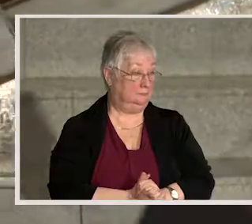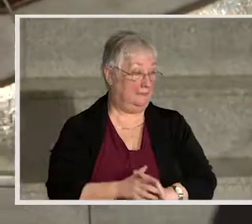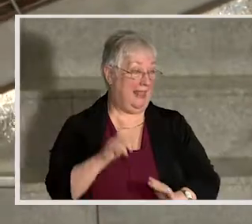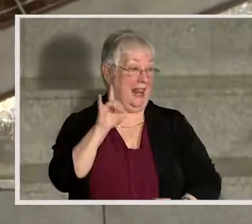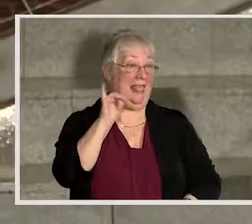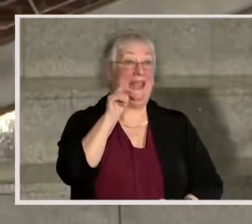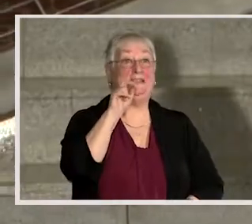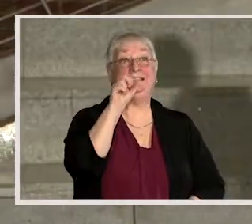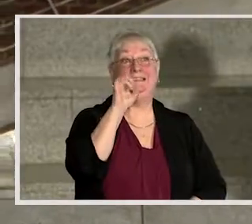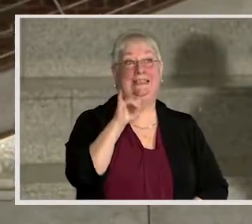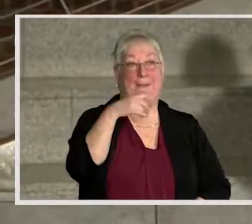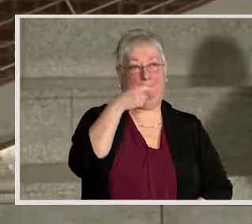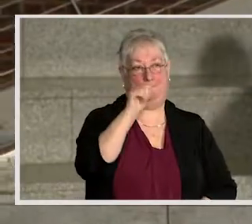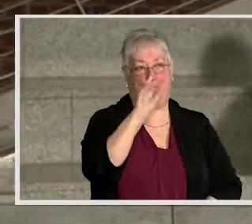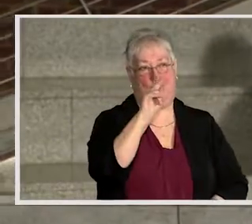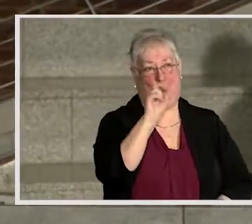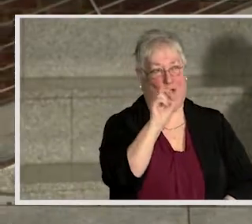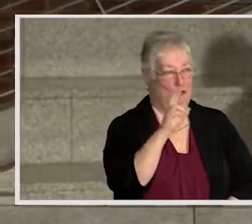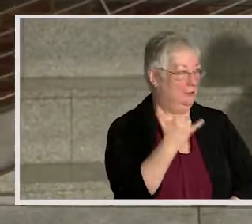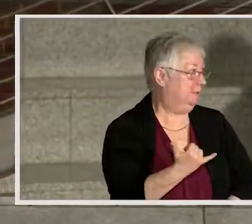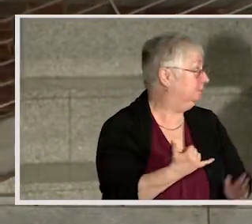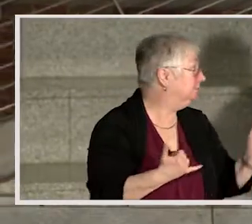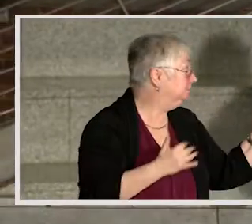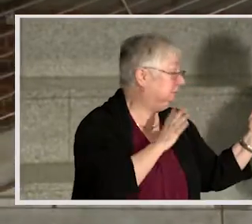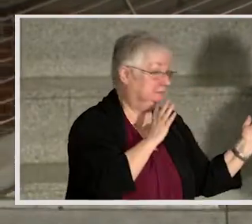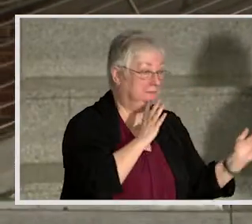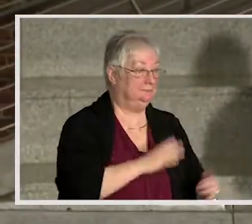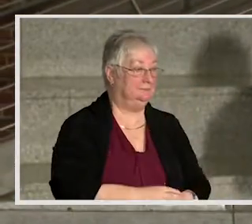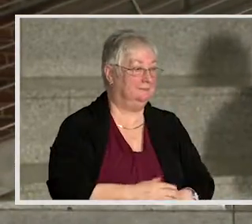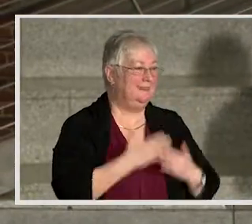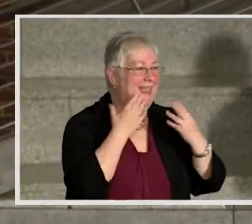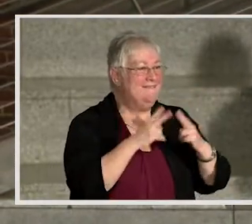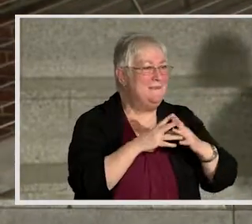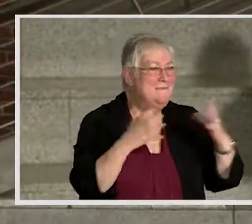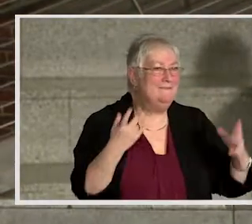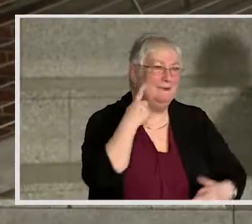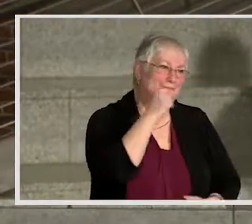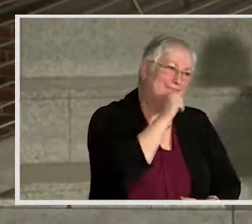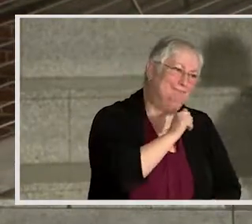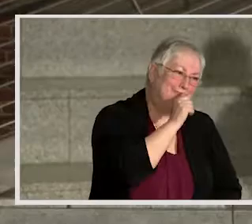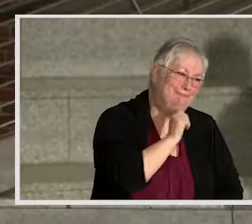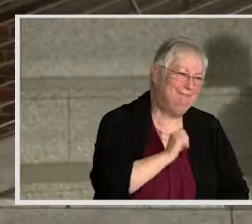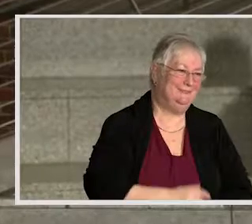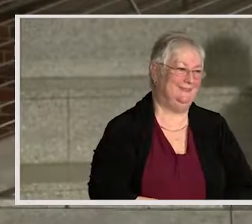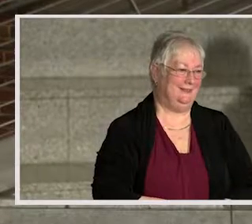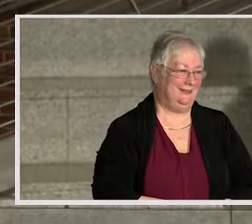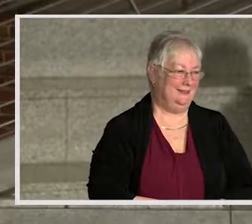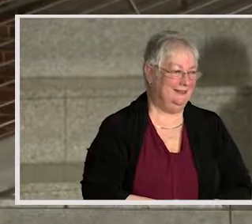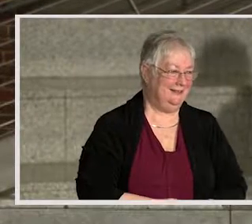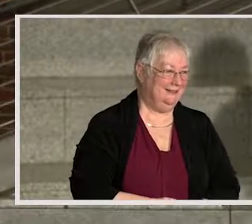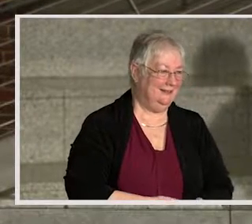WELL, THANK YOU SO MUCH FOR YOUR PATIENCE AS WE GET STARTED. NOW YOU ARE CHALK FULL OF BUDGET INFORMATION, RIGHT?